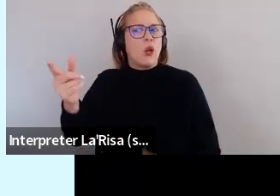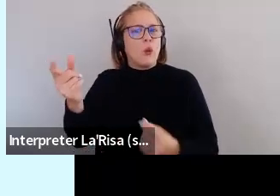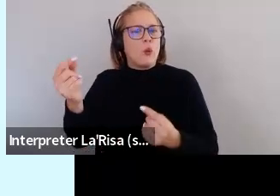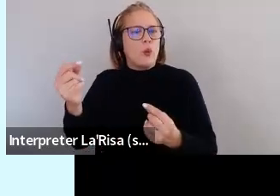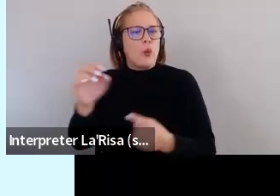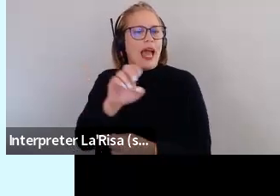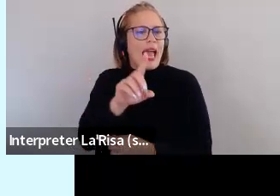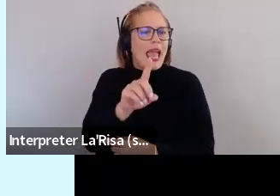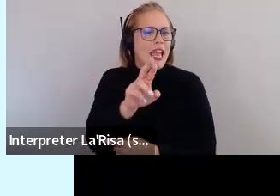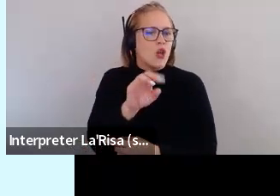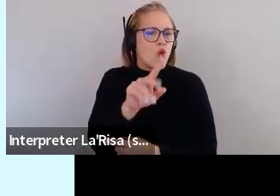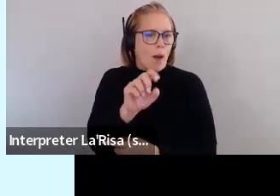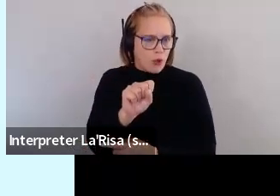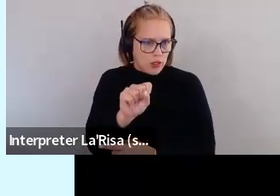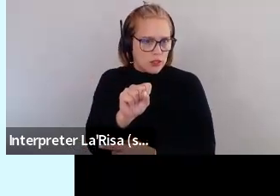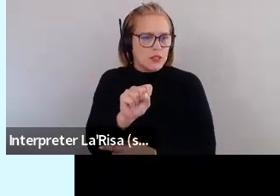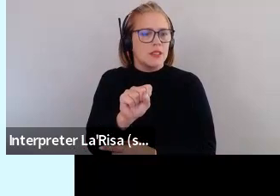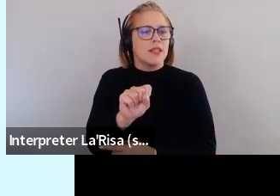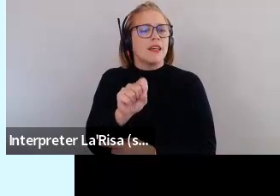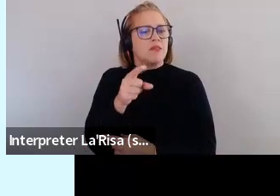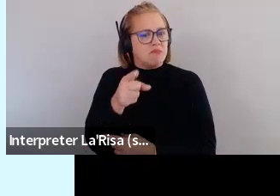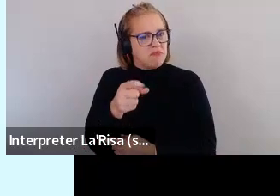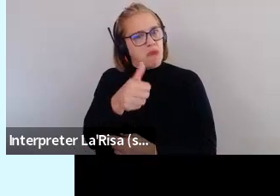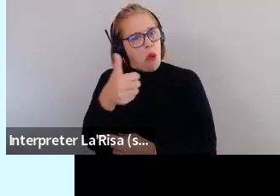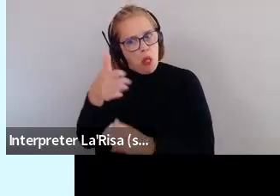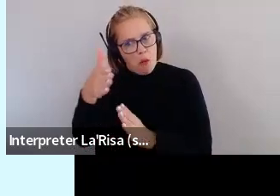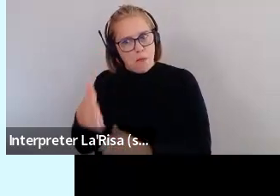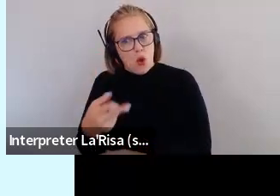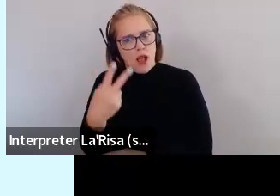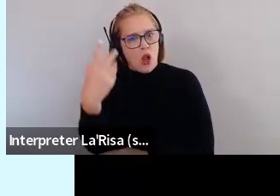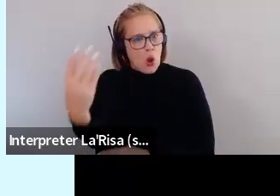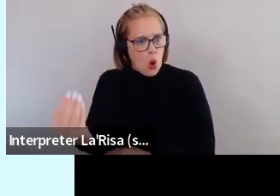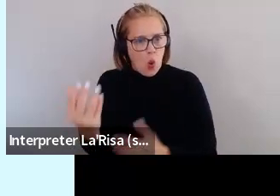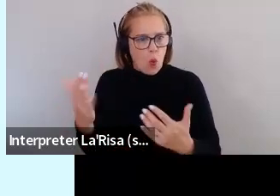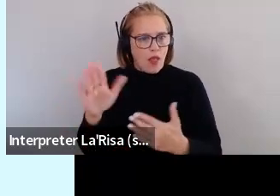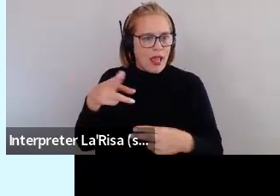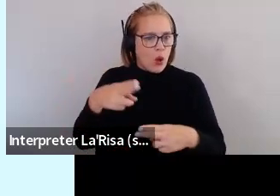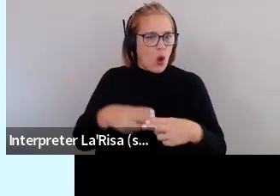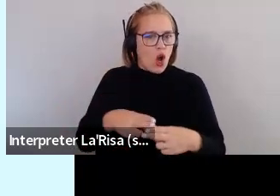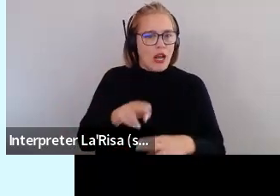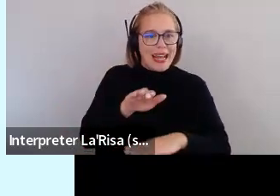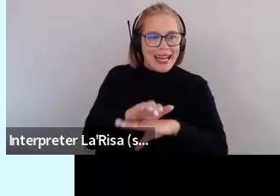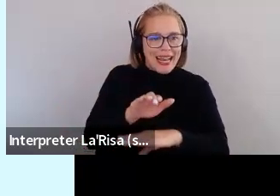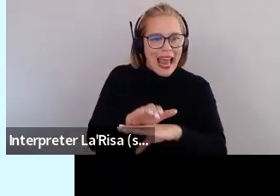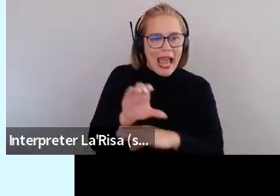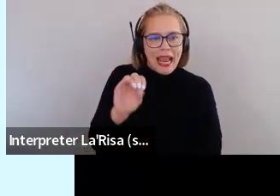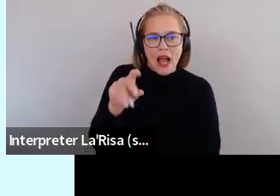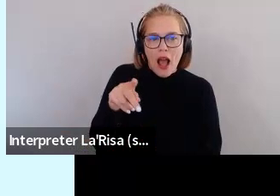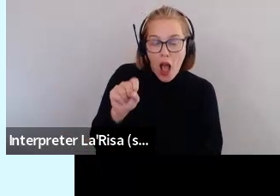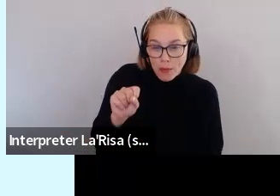any curb cuts before. Ed Roberts in the rolling quads went out on what